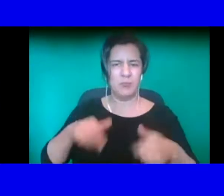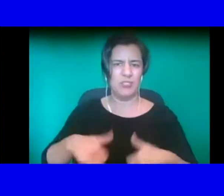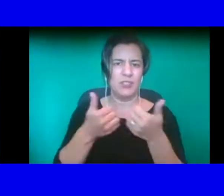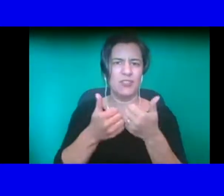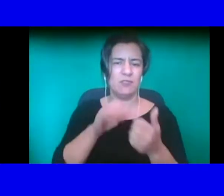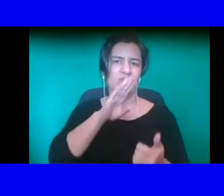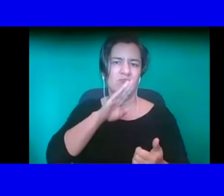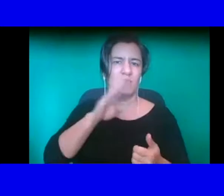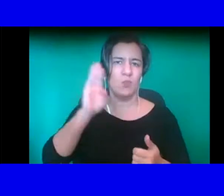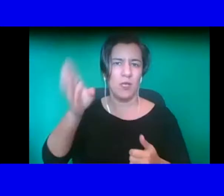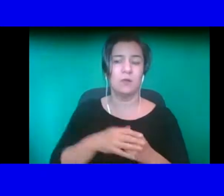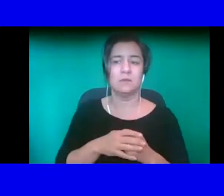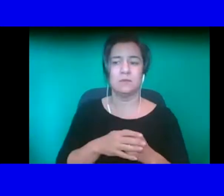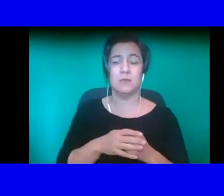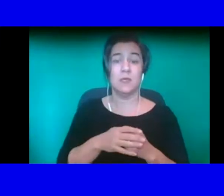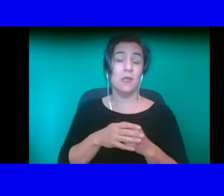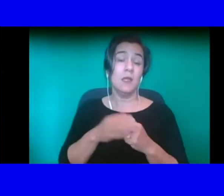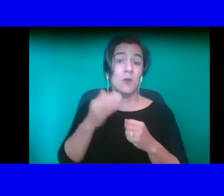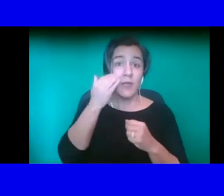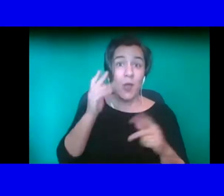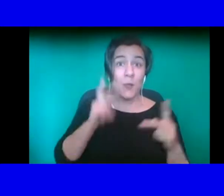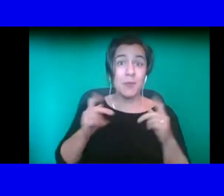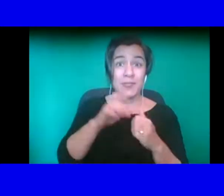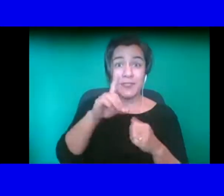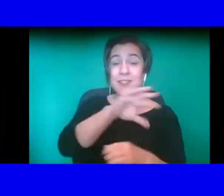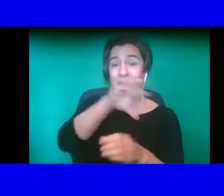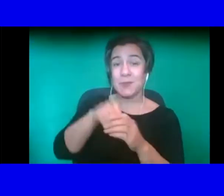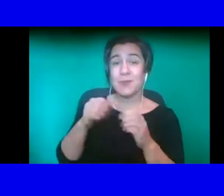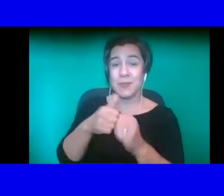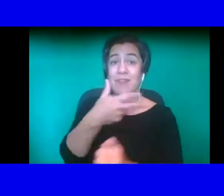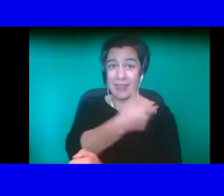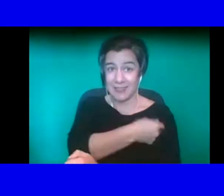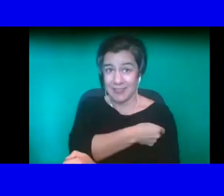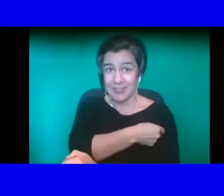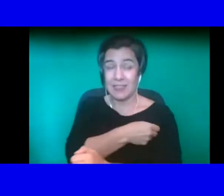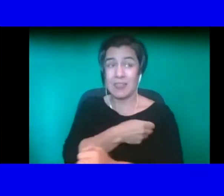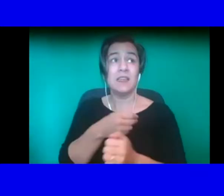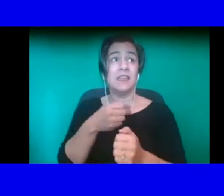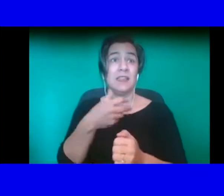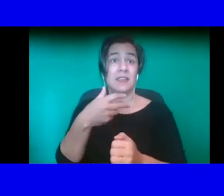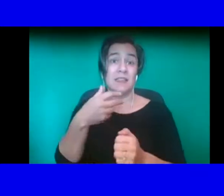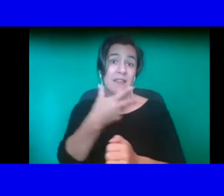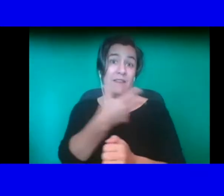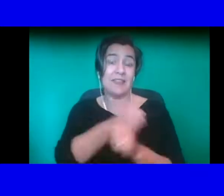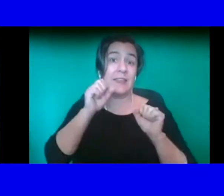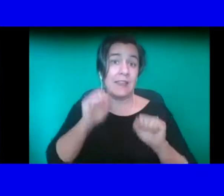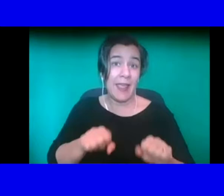People with disabilities are included in vaccination. Vaccination is supposed to begin, can begin, on March 15th.